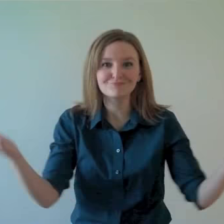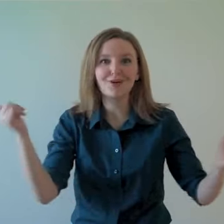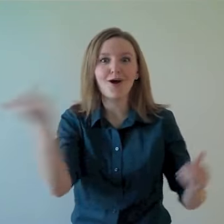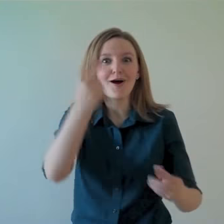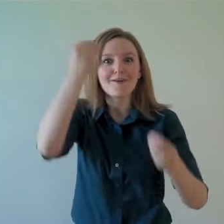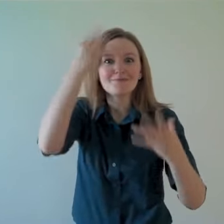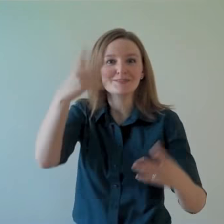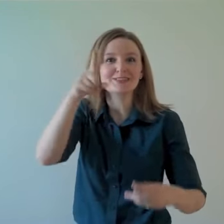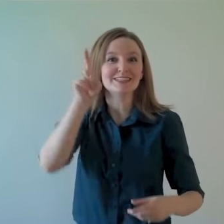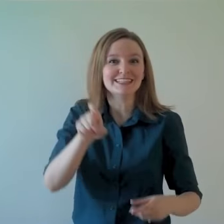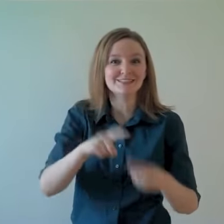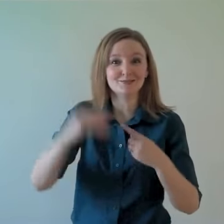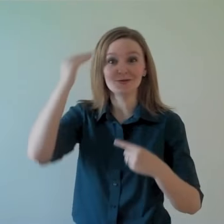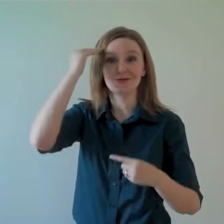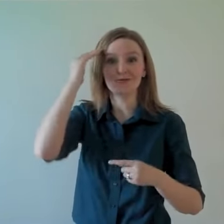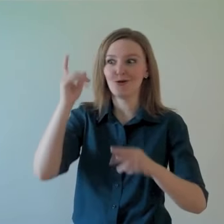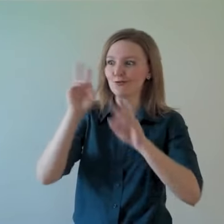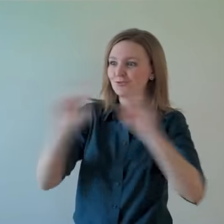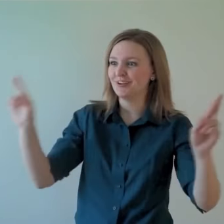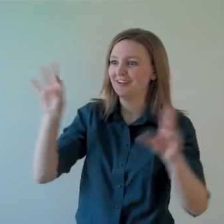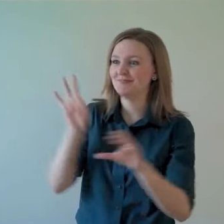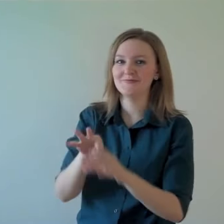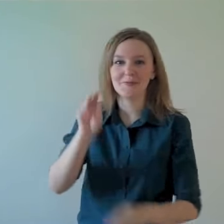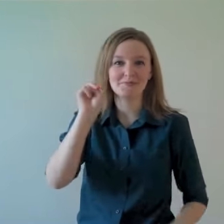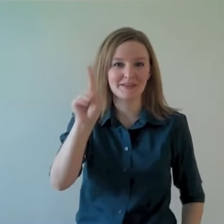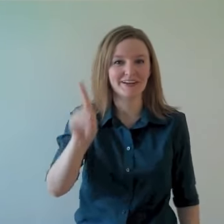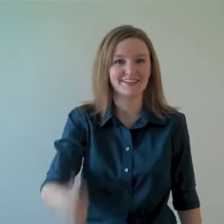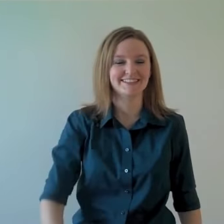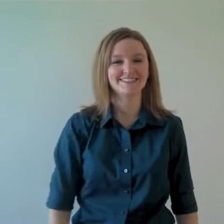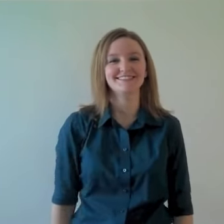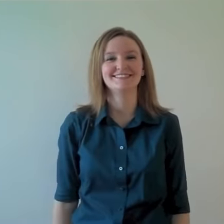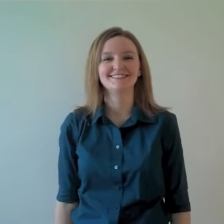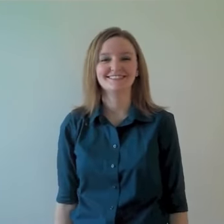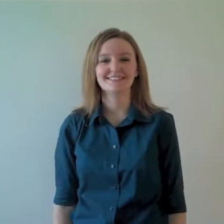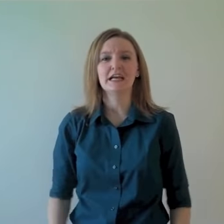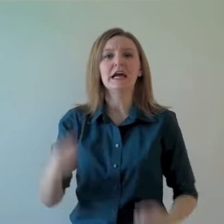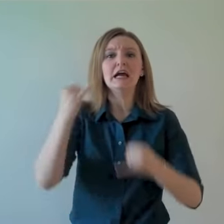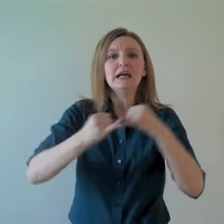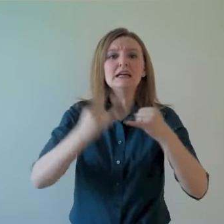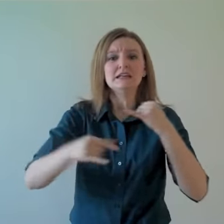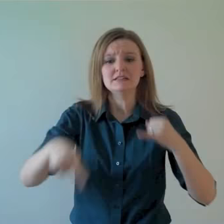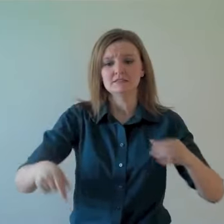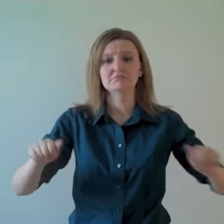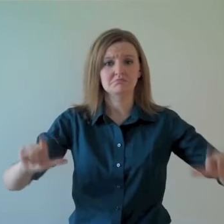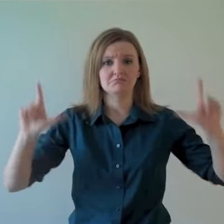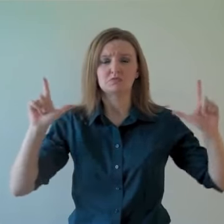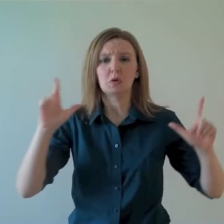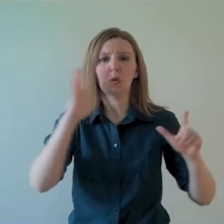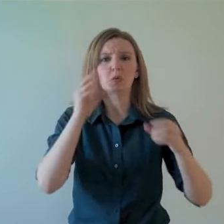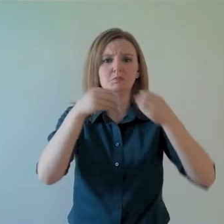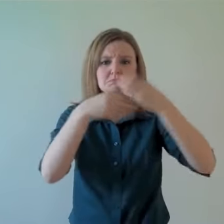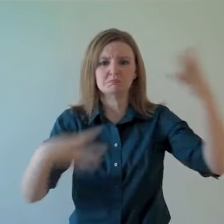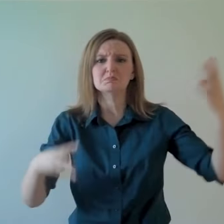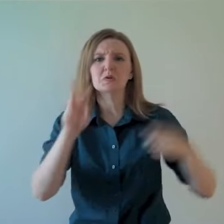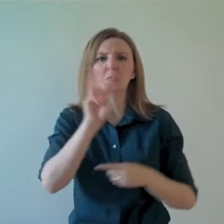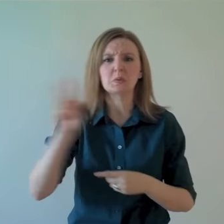Now, you have all of the information you need to be ready to vote in Maryland! At the end of this video